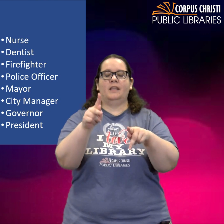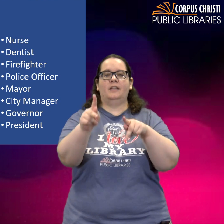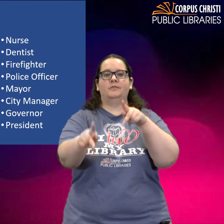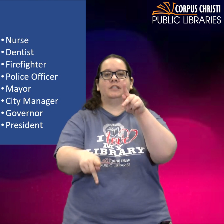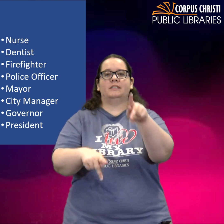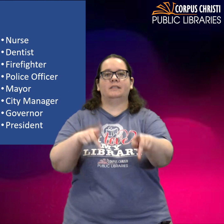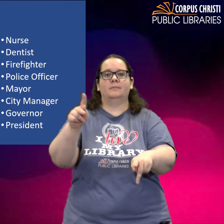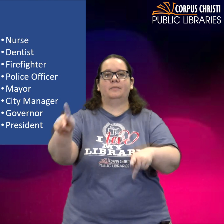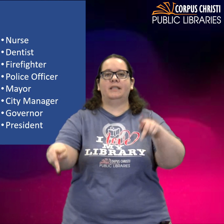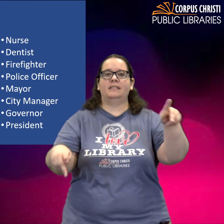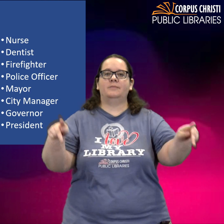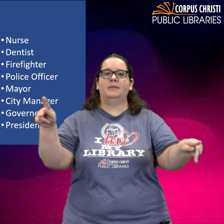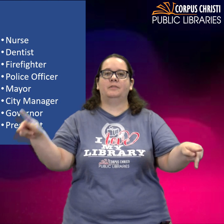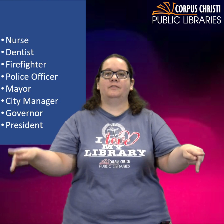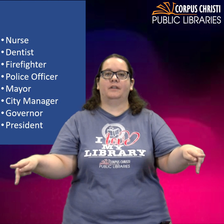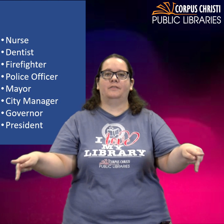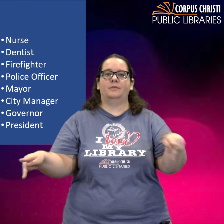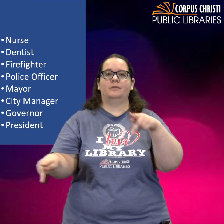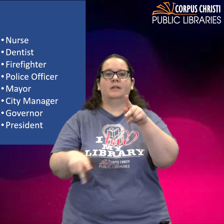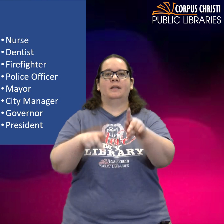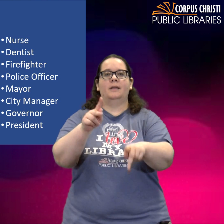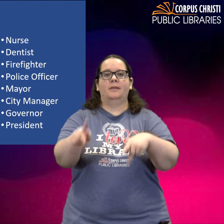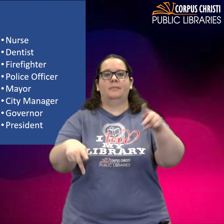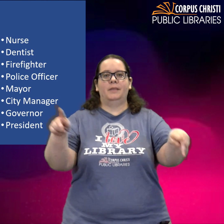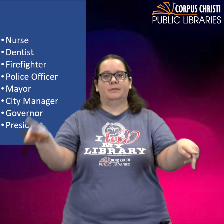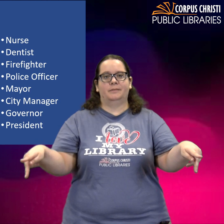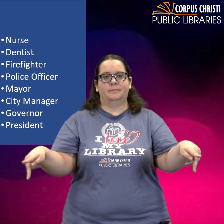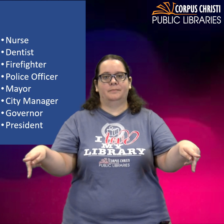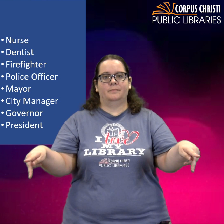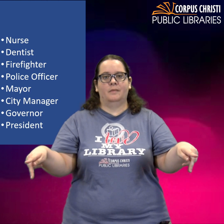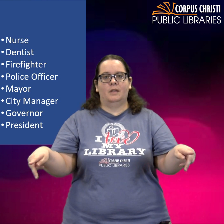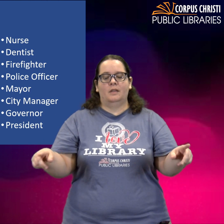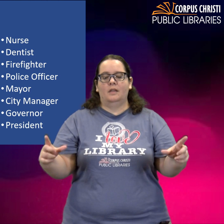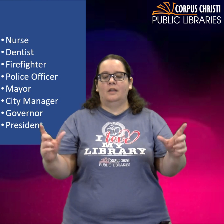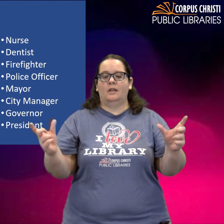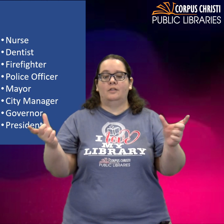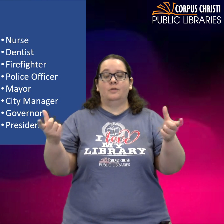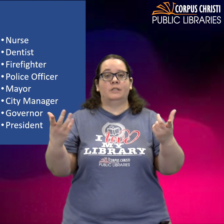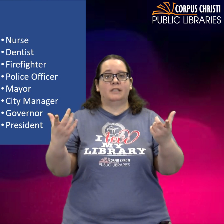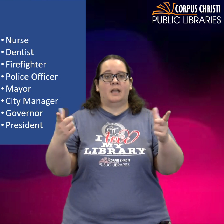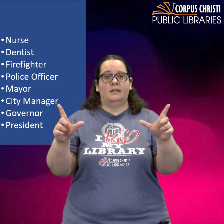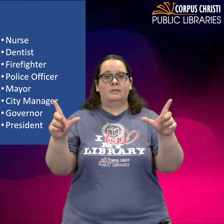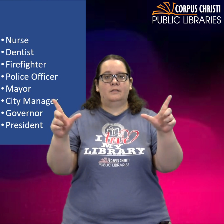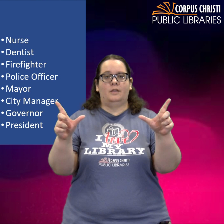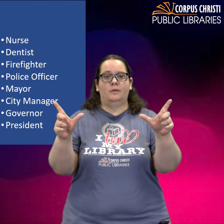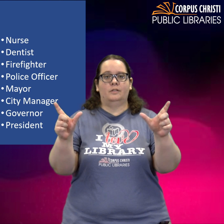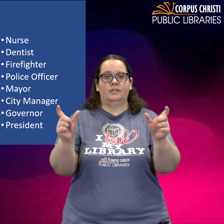and you just place some people in front of you. People. A newer sign that you can also